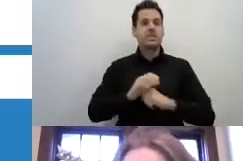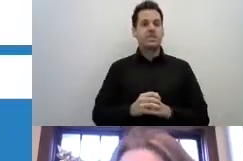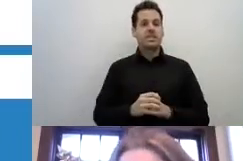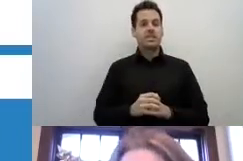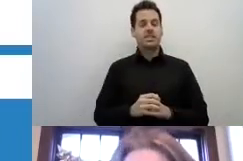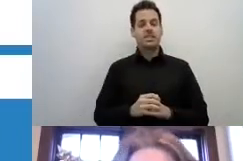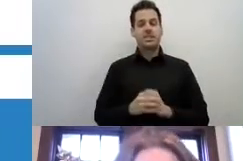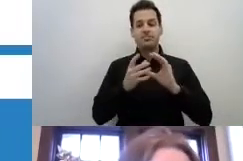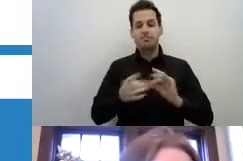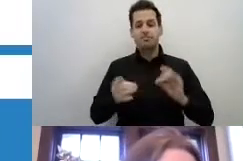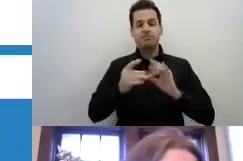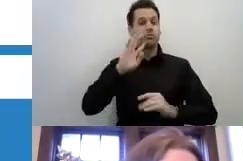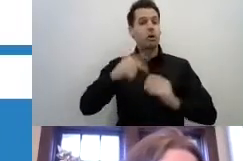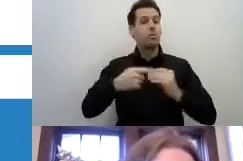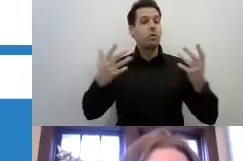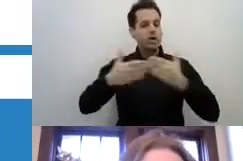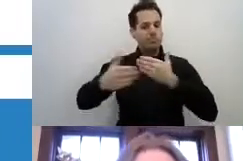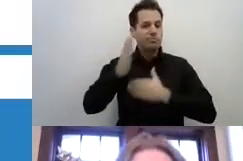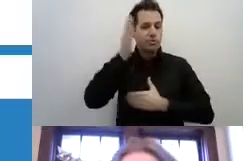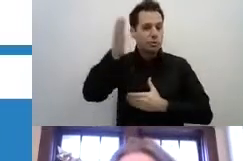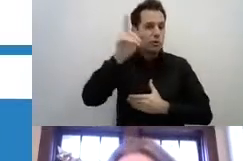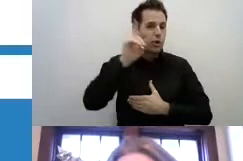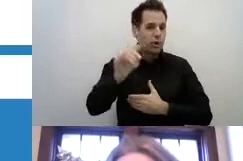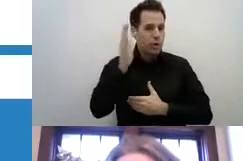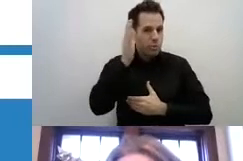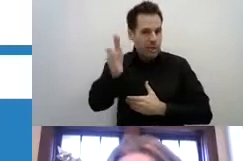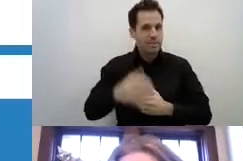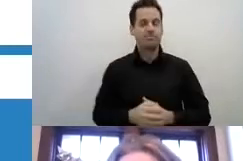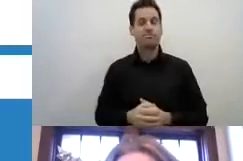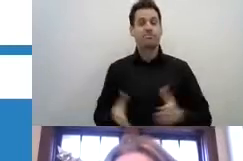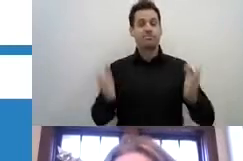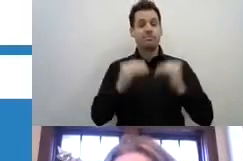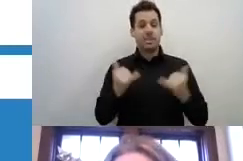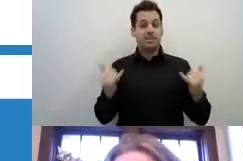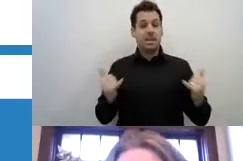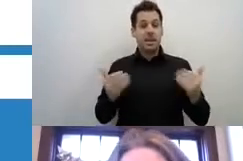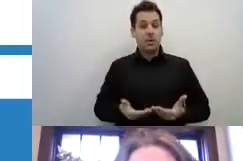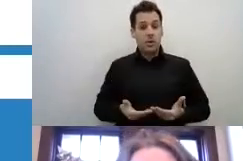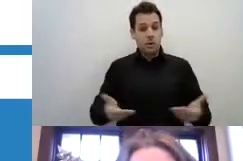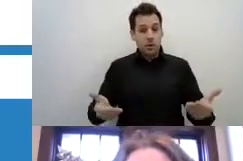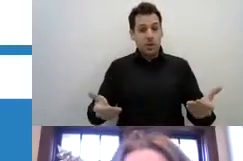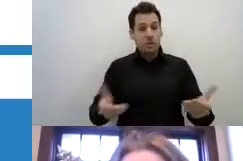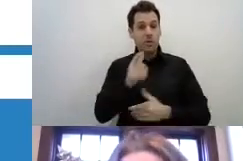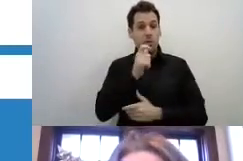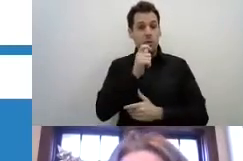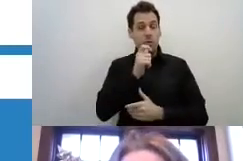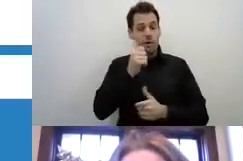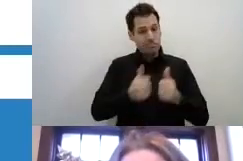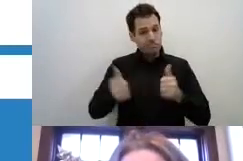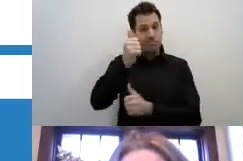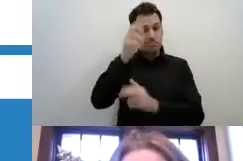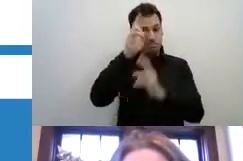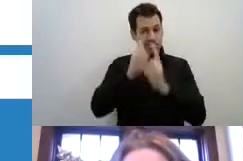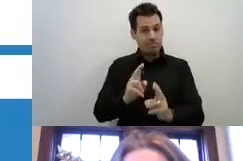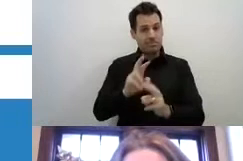next slide please so at this time i welcome the honorable rochelle squires minister of families